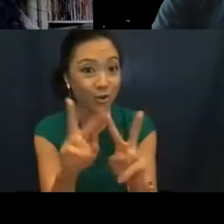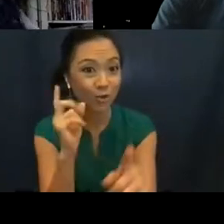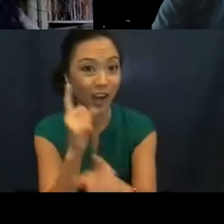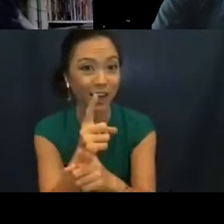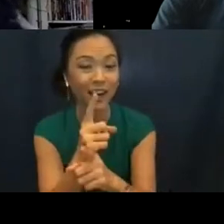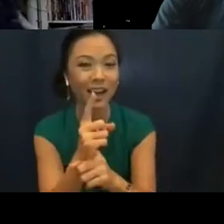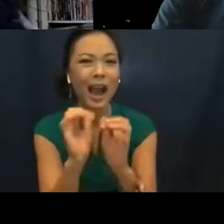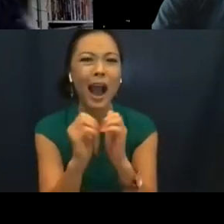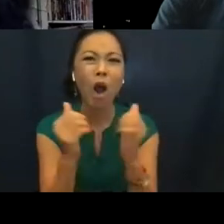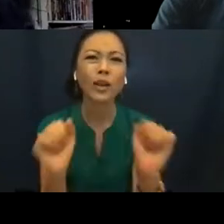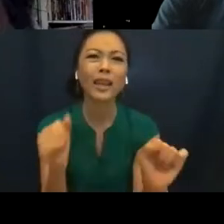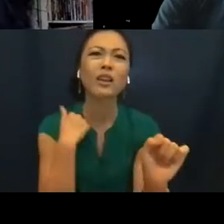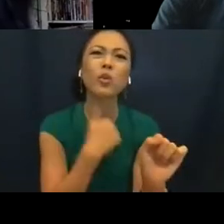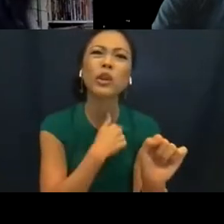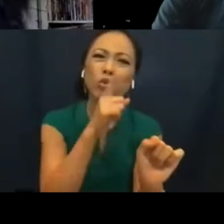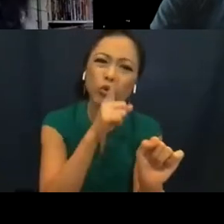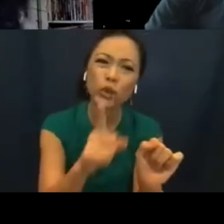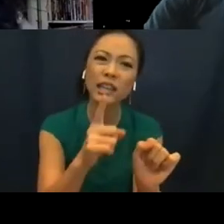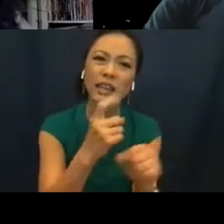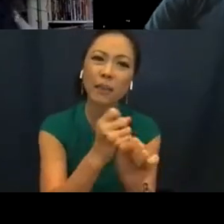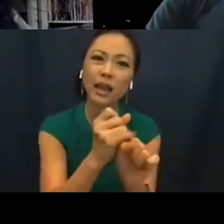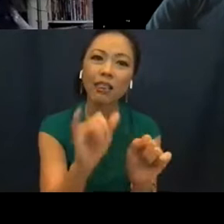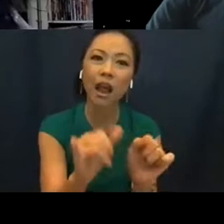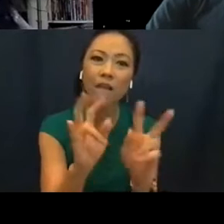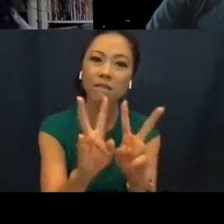about making it a value and it did not address directly, sorry,